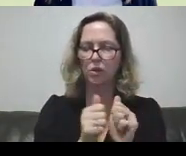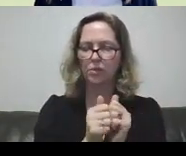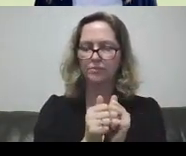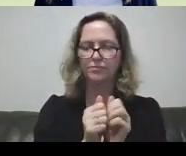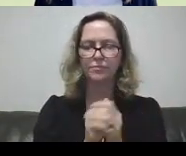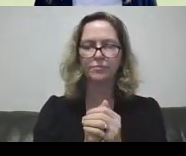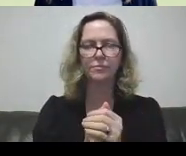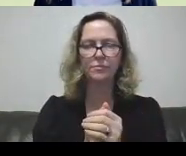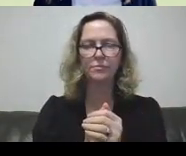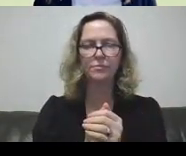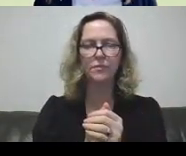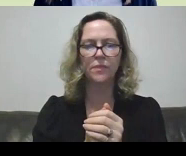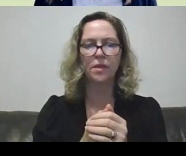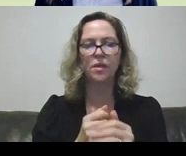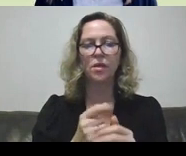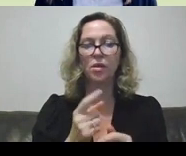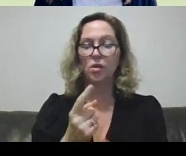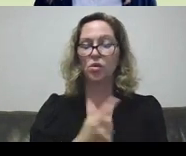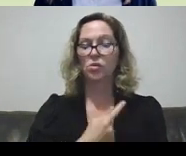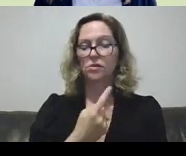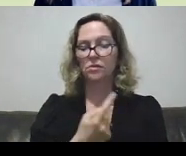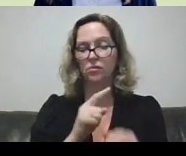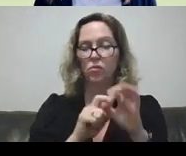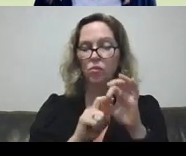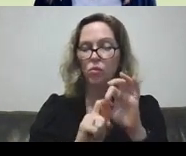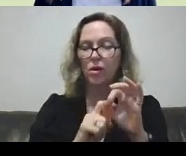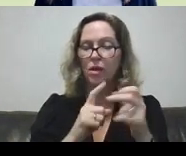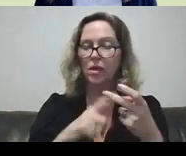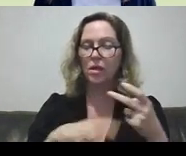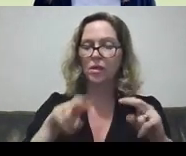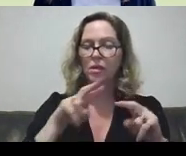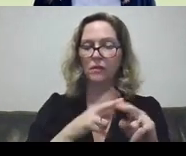individual inquiry to identify if a support if a service or a support is a